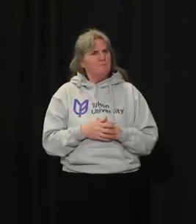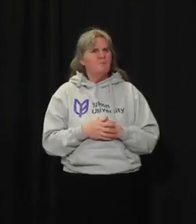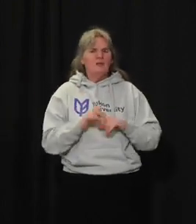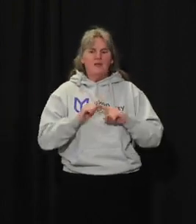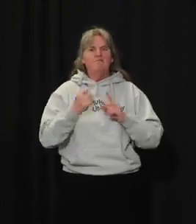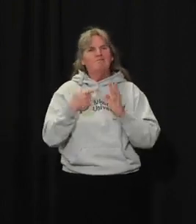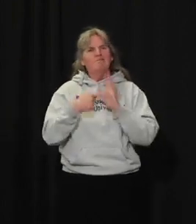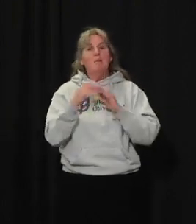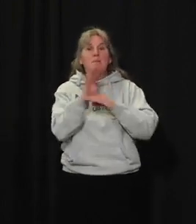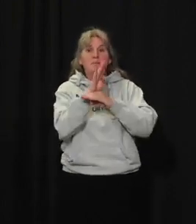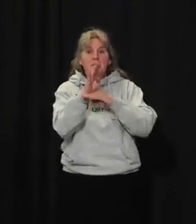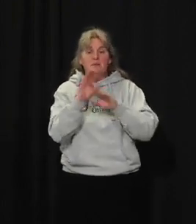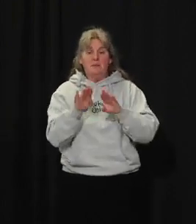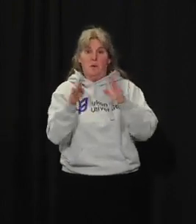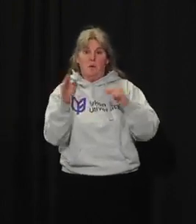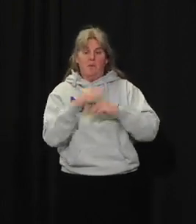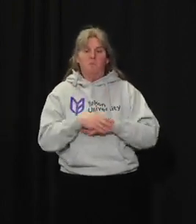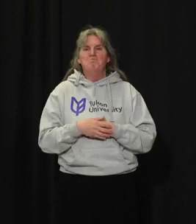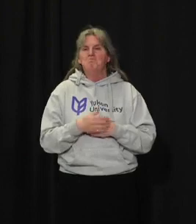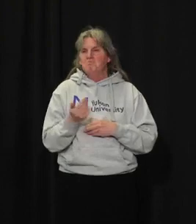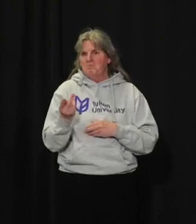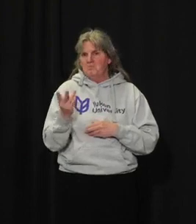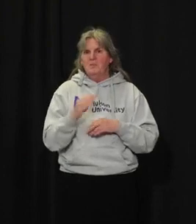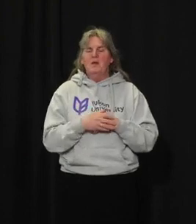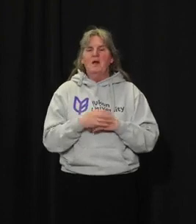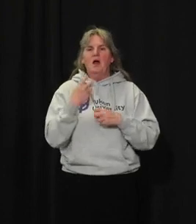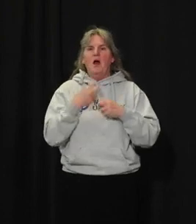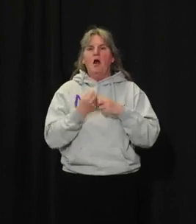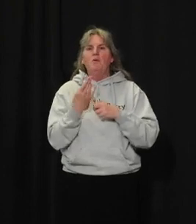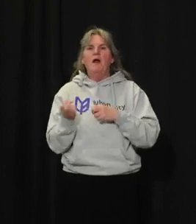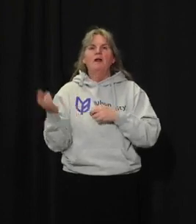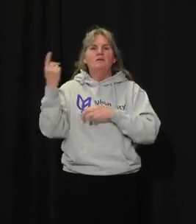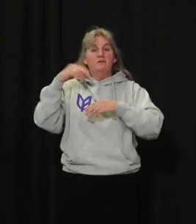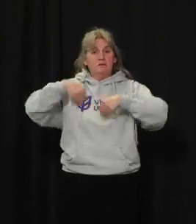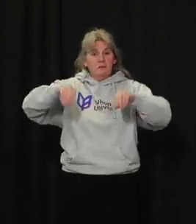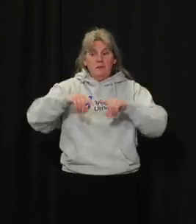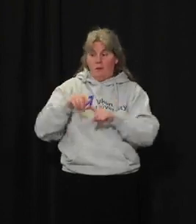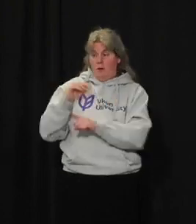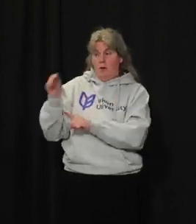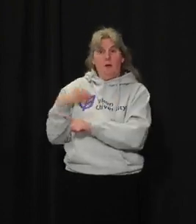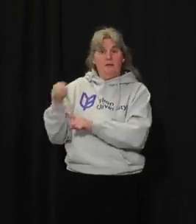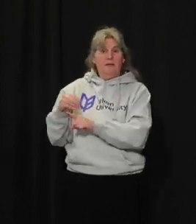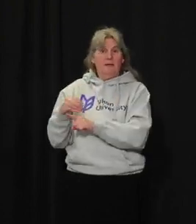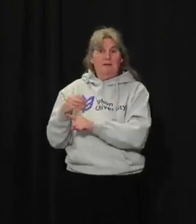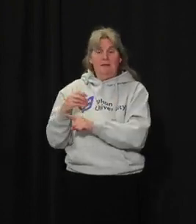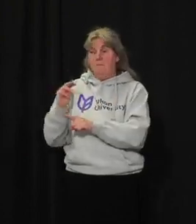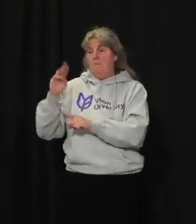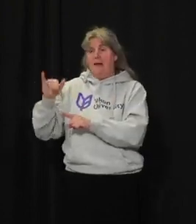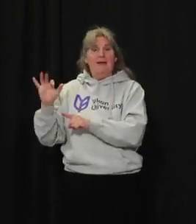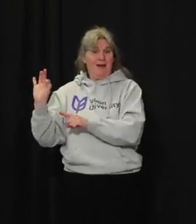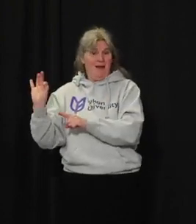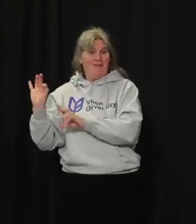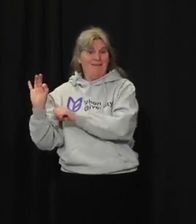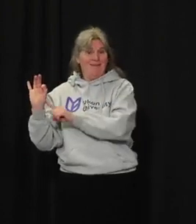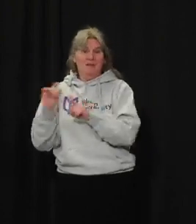different types of businesses reopening. Here are a few examples. Hardware stores in Ontario opened up May 9th.